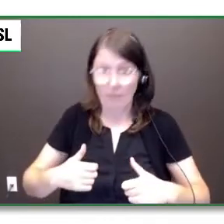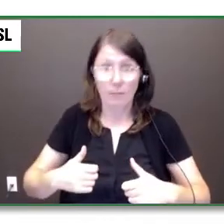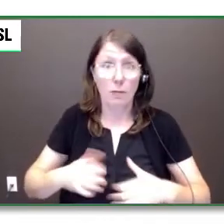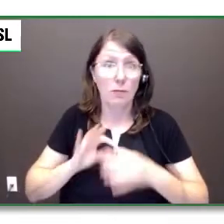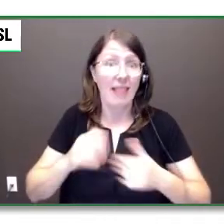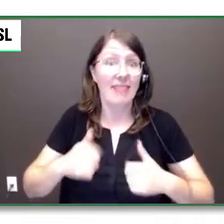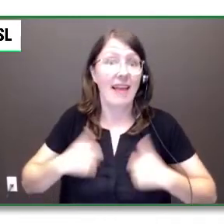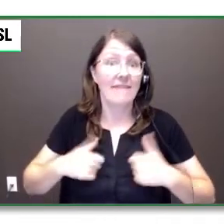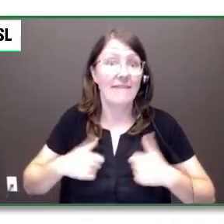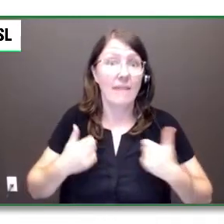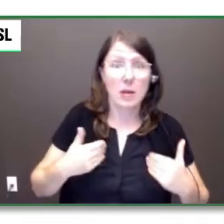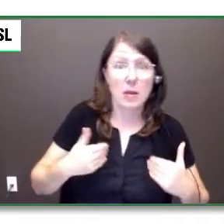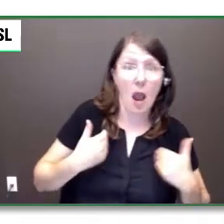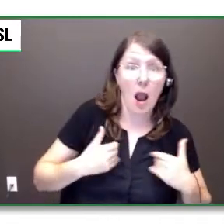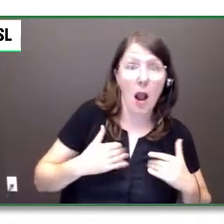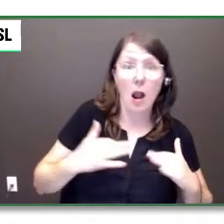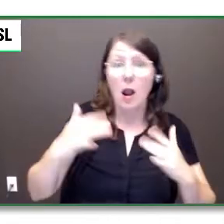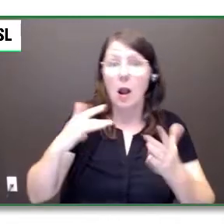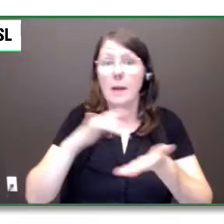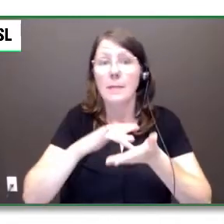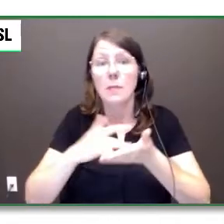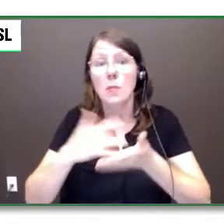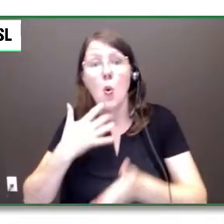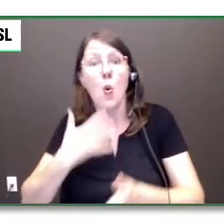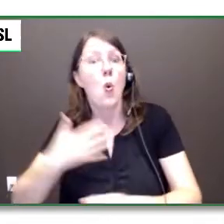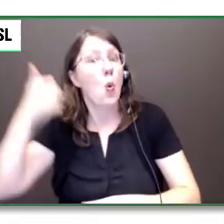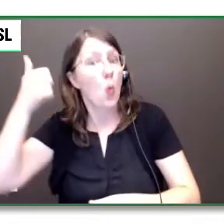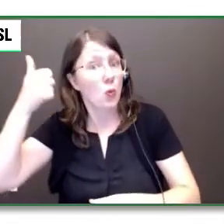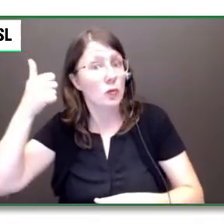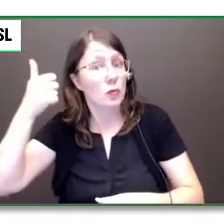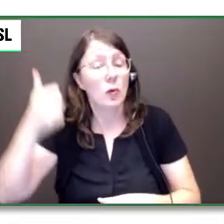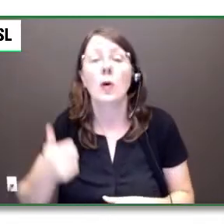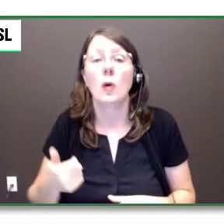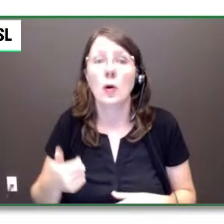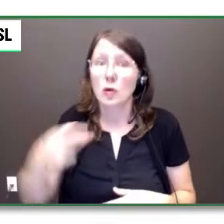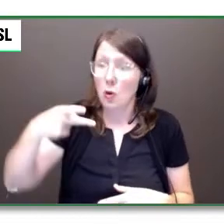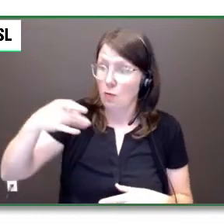very difficult obviously for a park agency to take into consideration. And